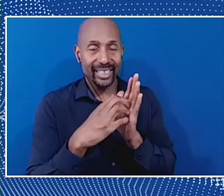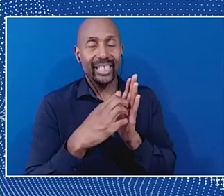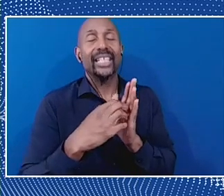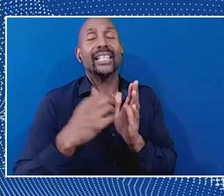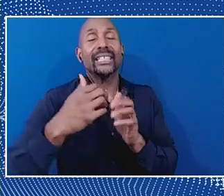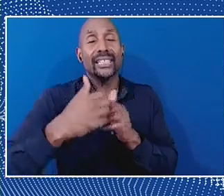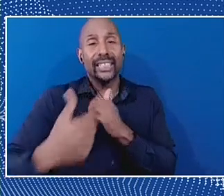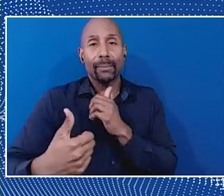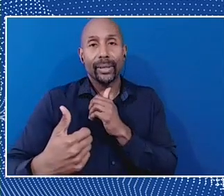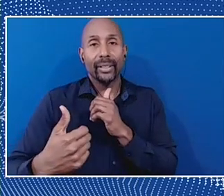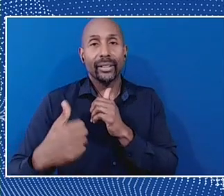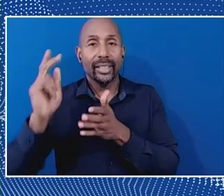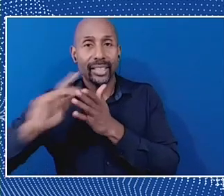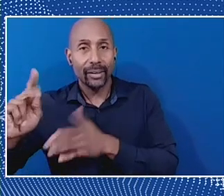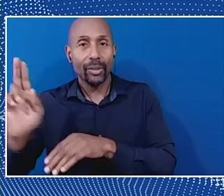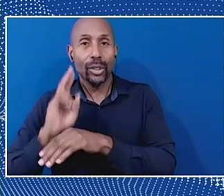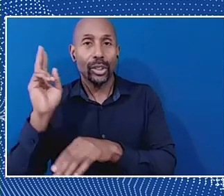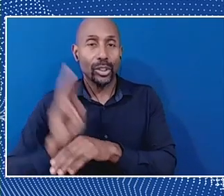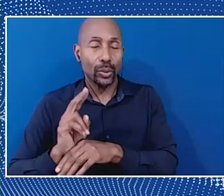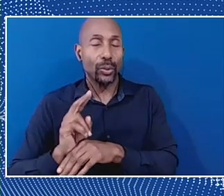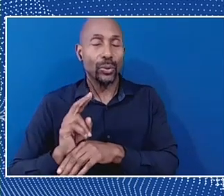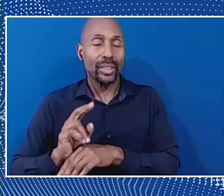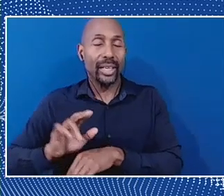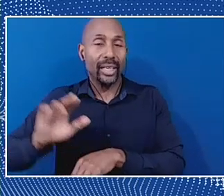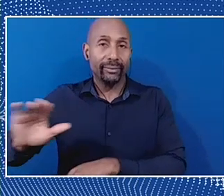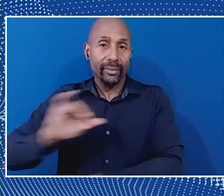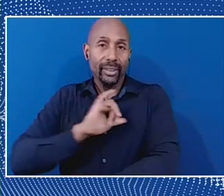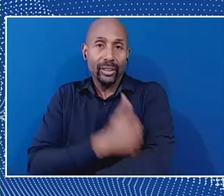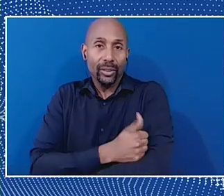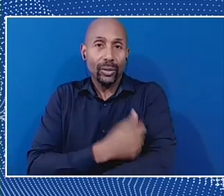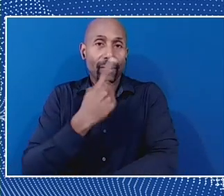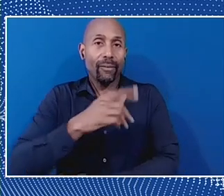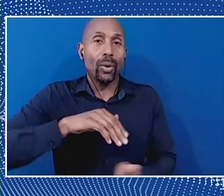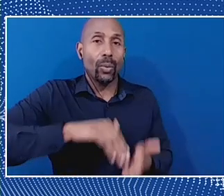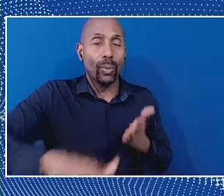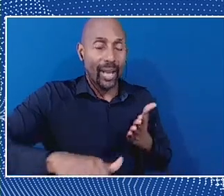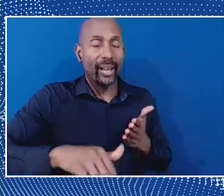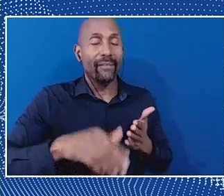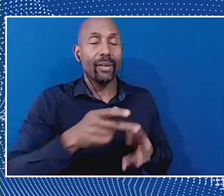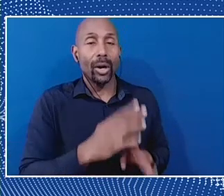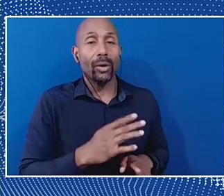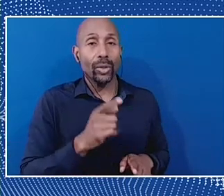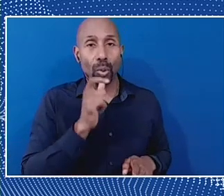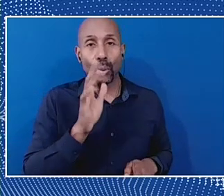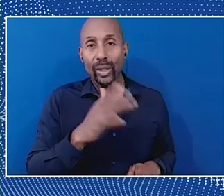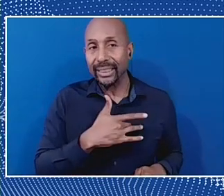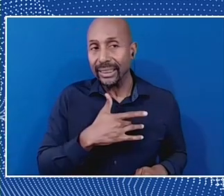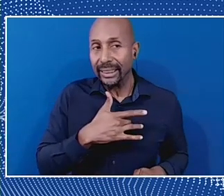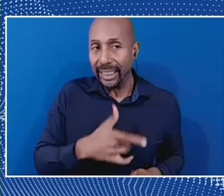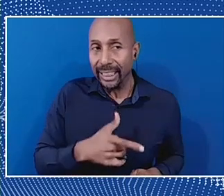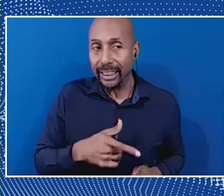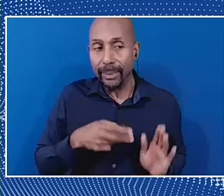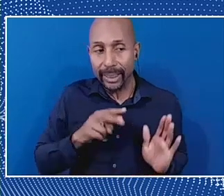authority to waive debt for borrowers that are likely to default within two years for borrowers that are experiencing these hardship factors.